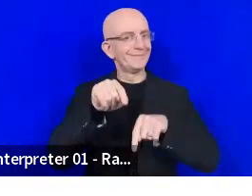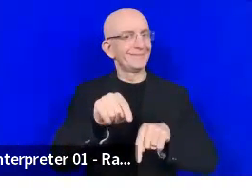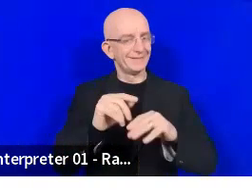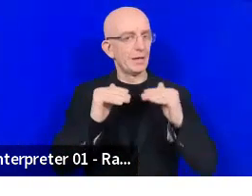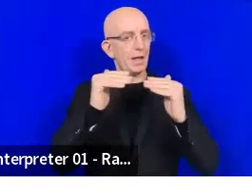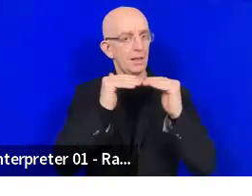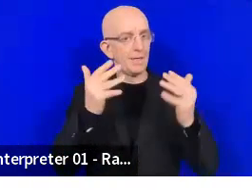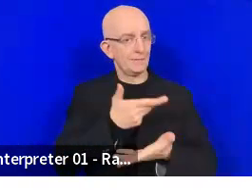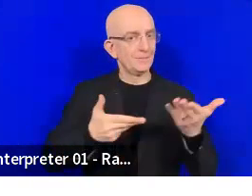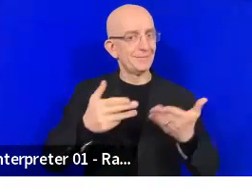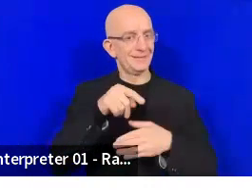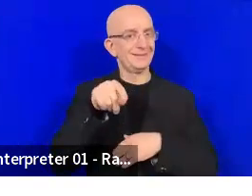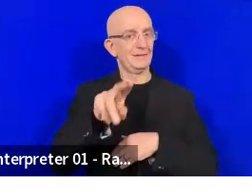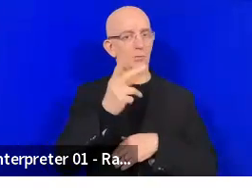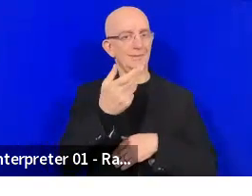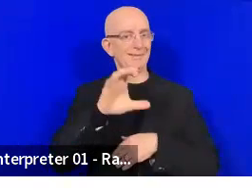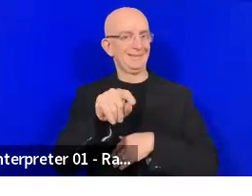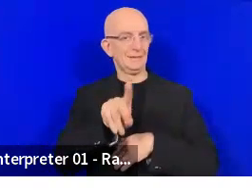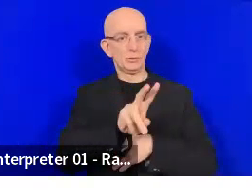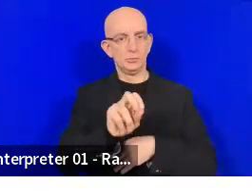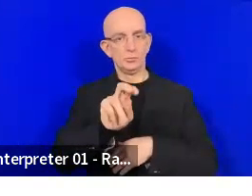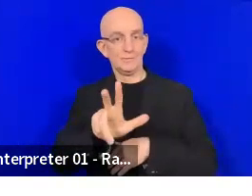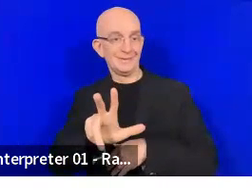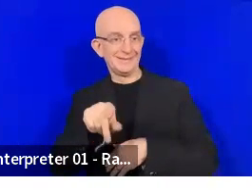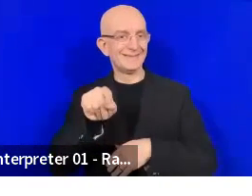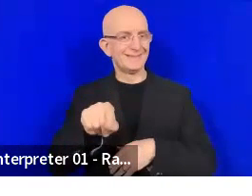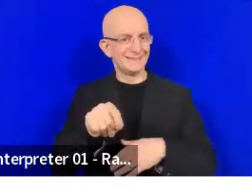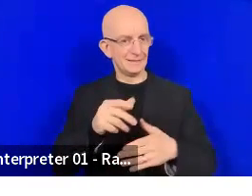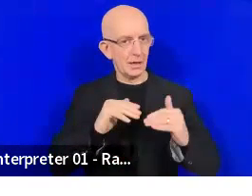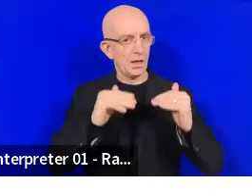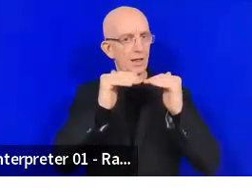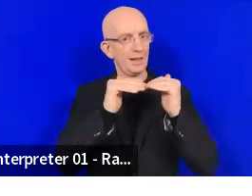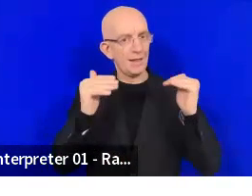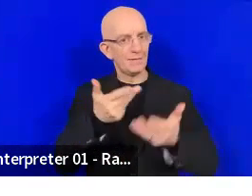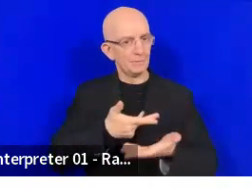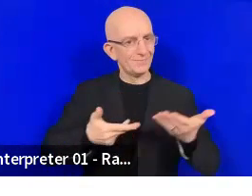and on pandemic preparedness, prevention, and response since universal health coverage